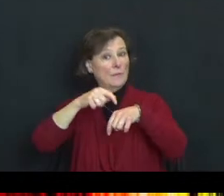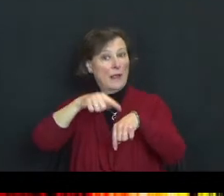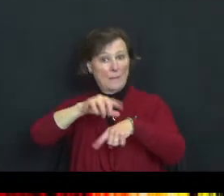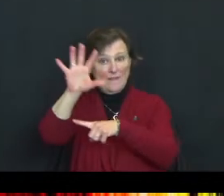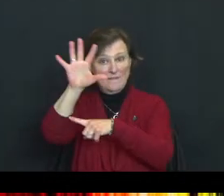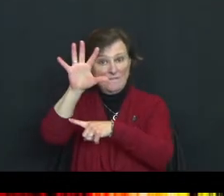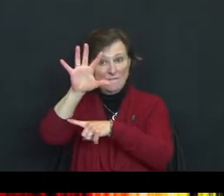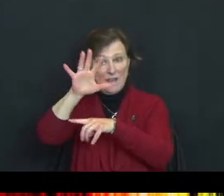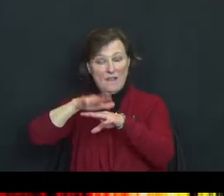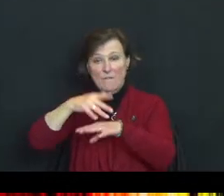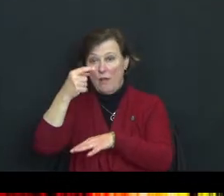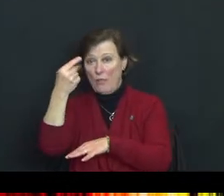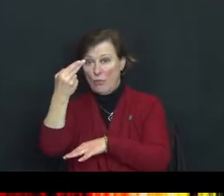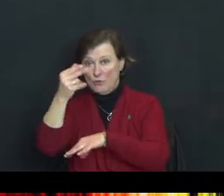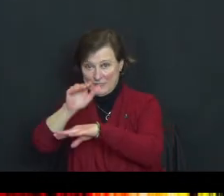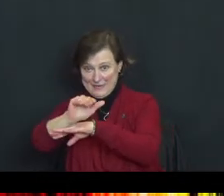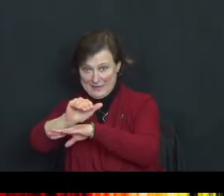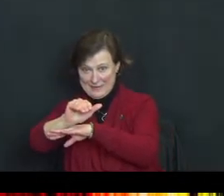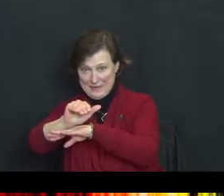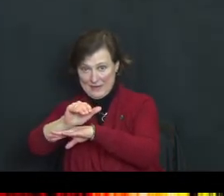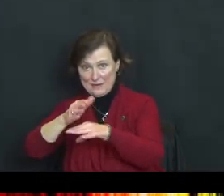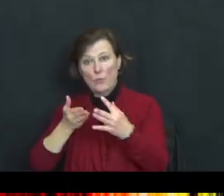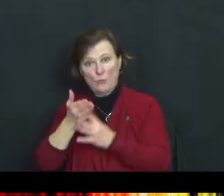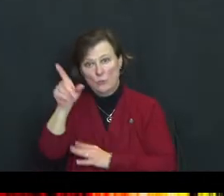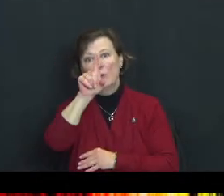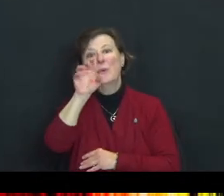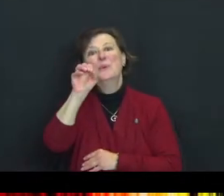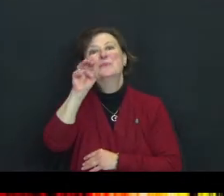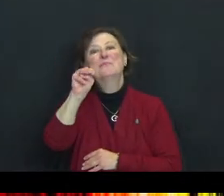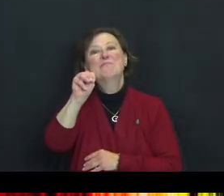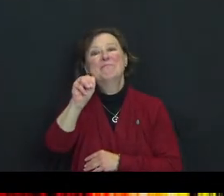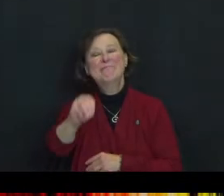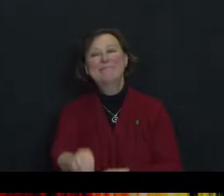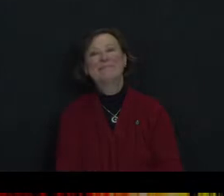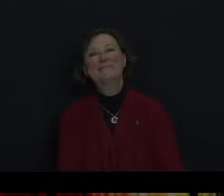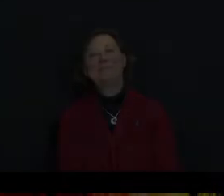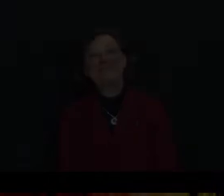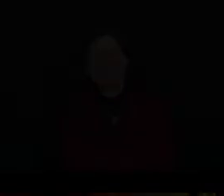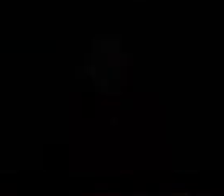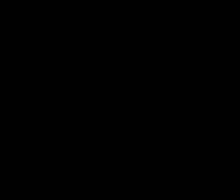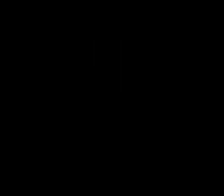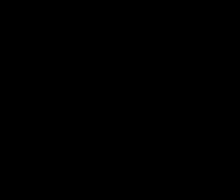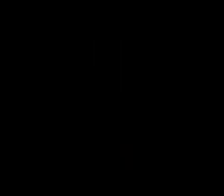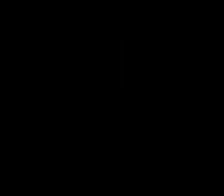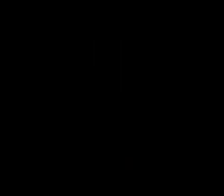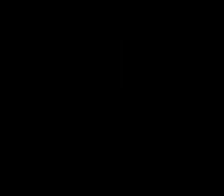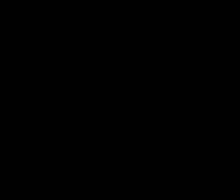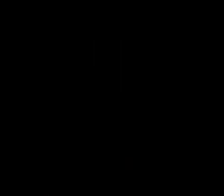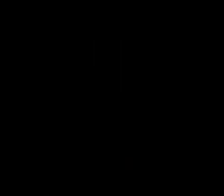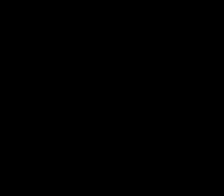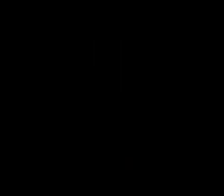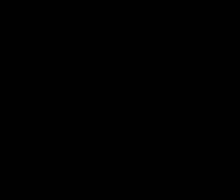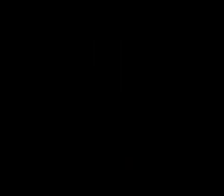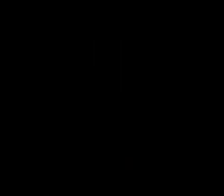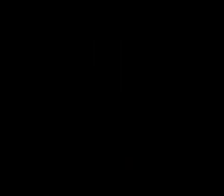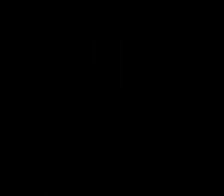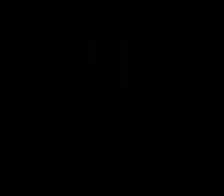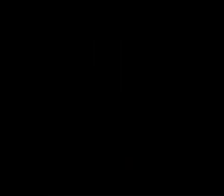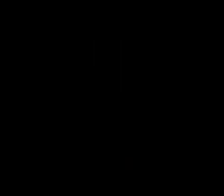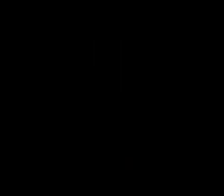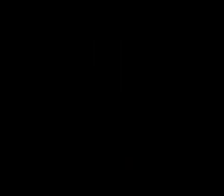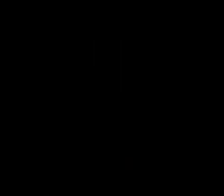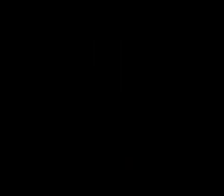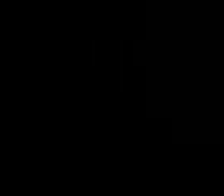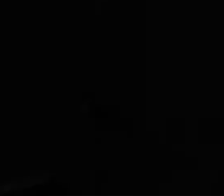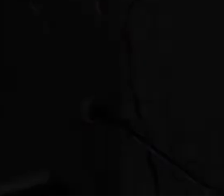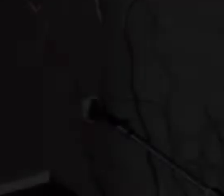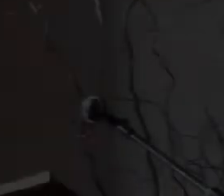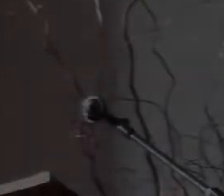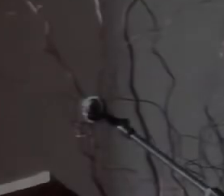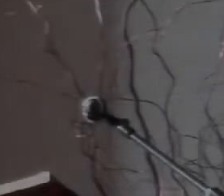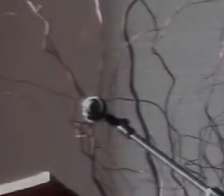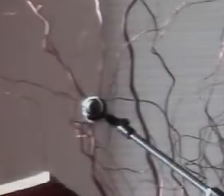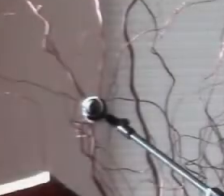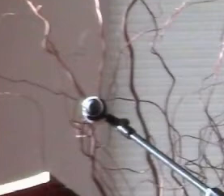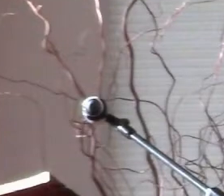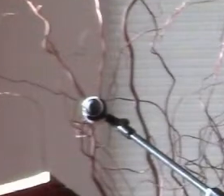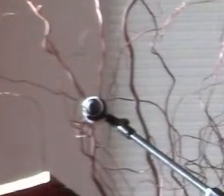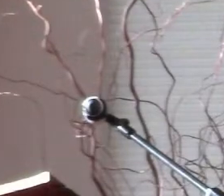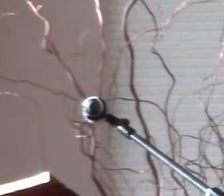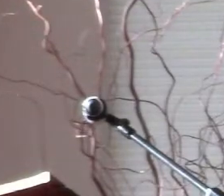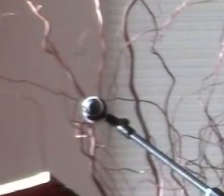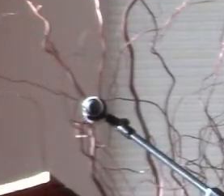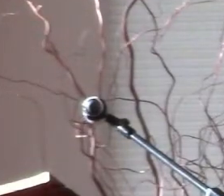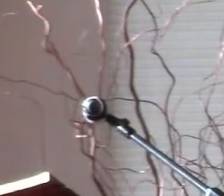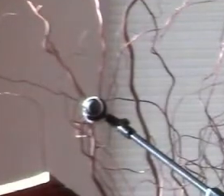On Thursday via Zoom.